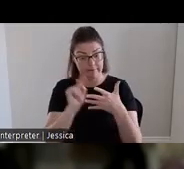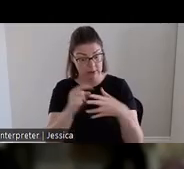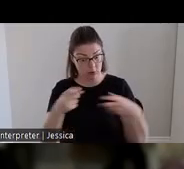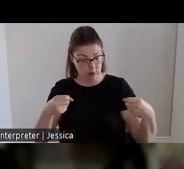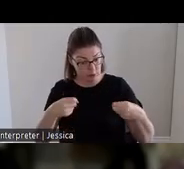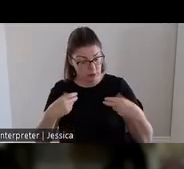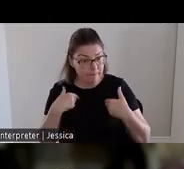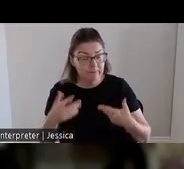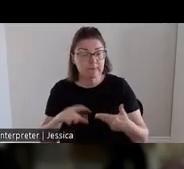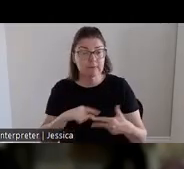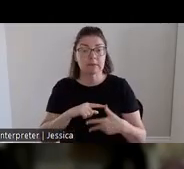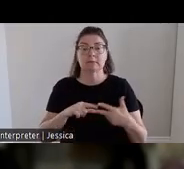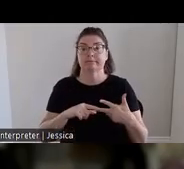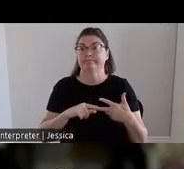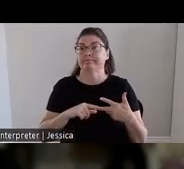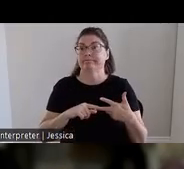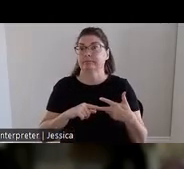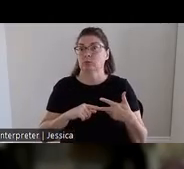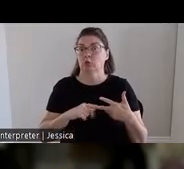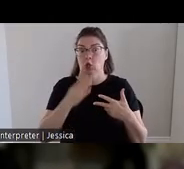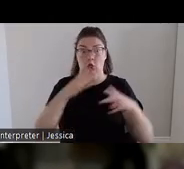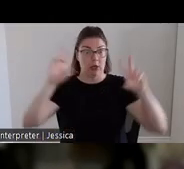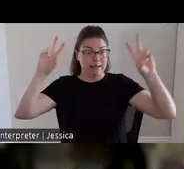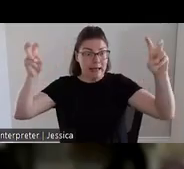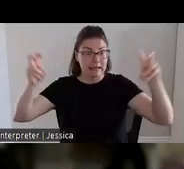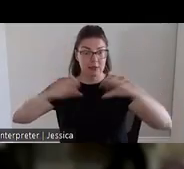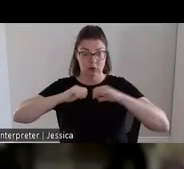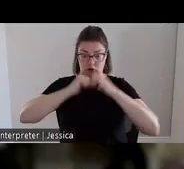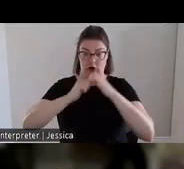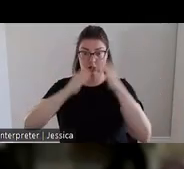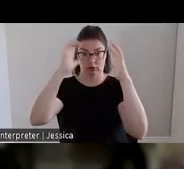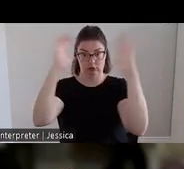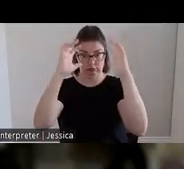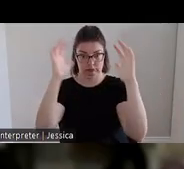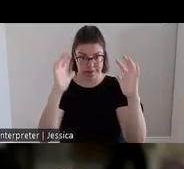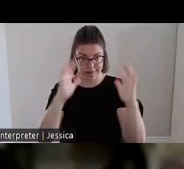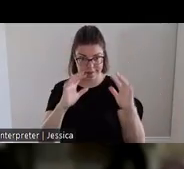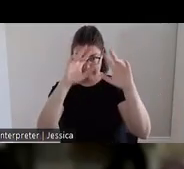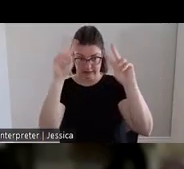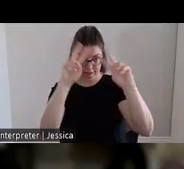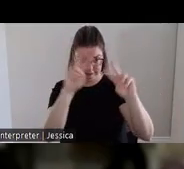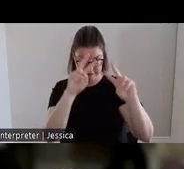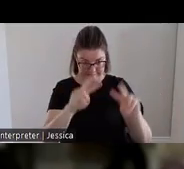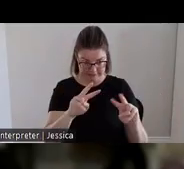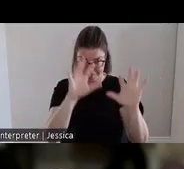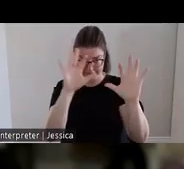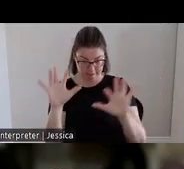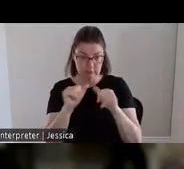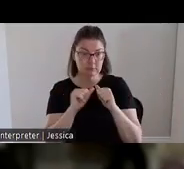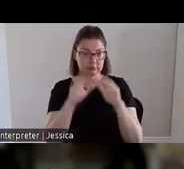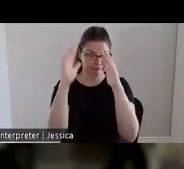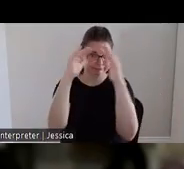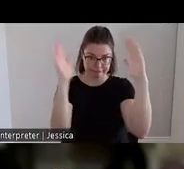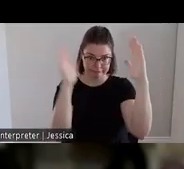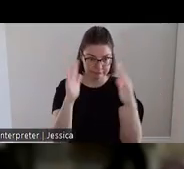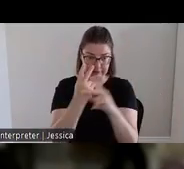‘are there good headings and structural navigation features?’, things like that. It's very important to warn about hazards.